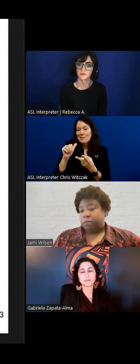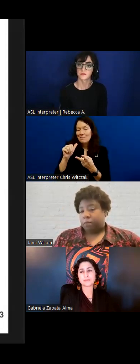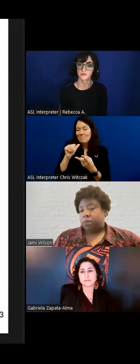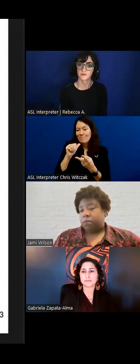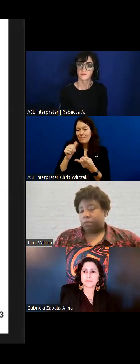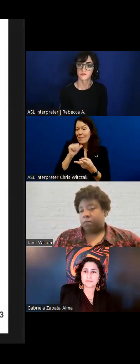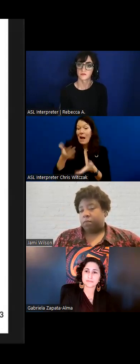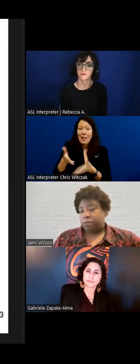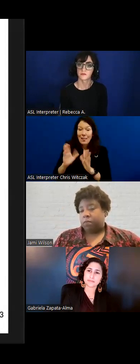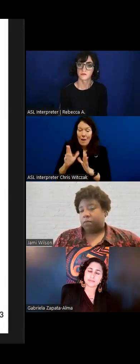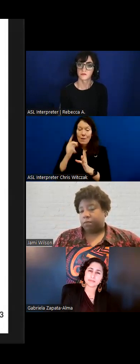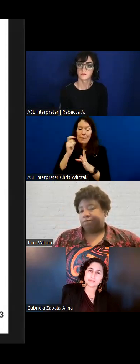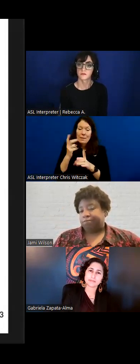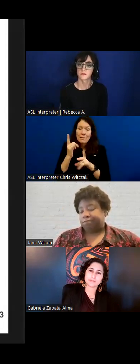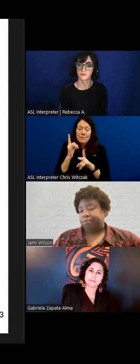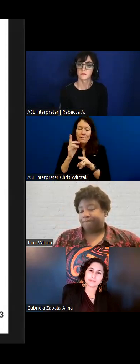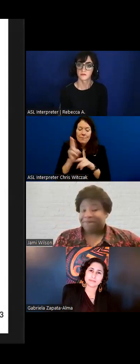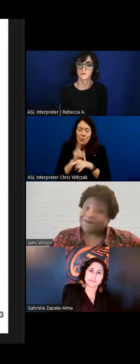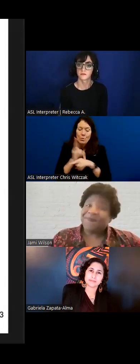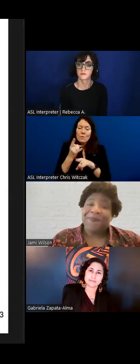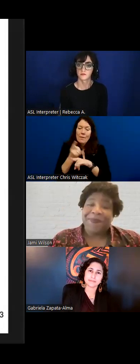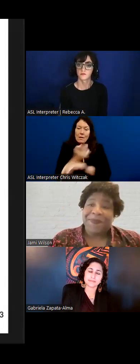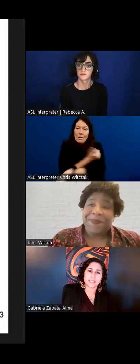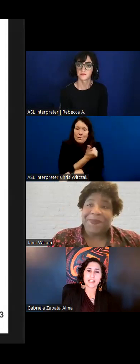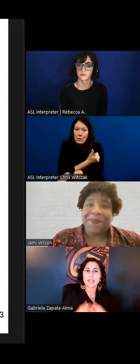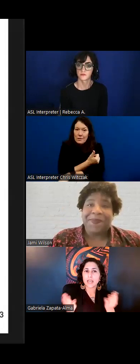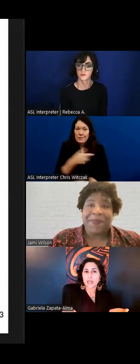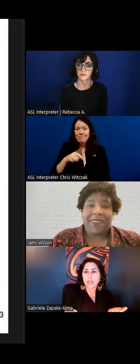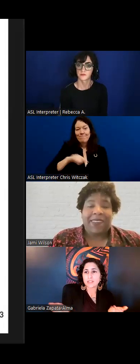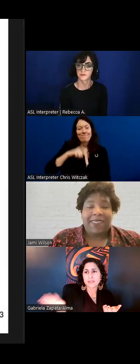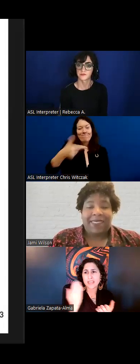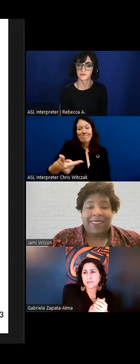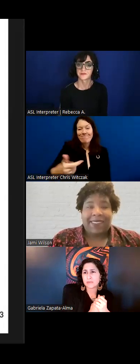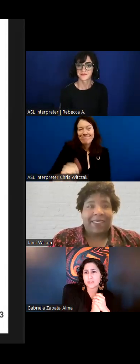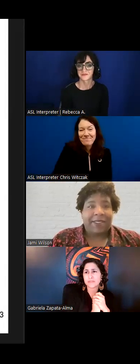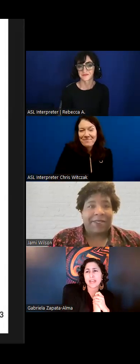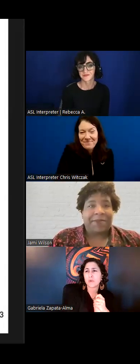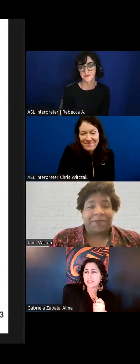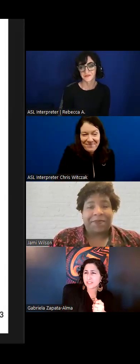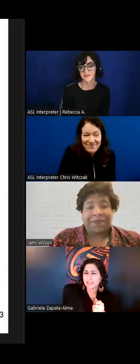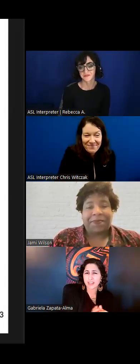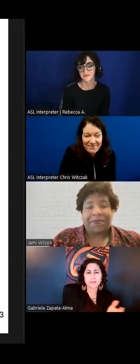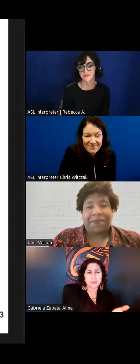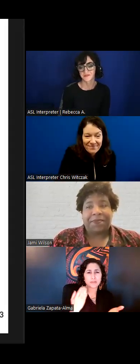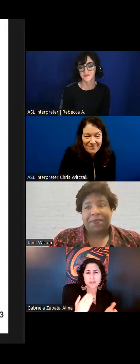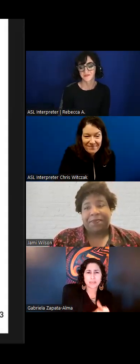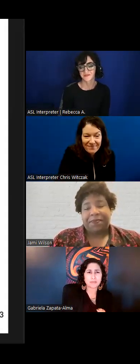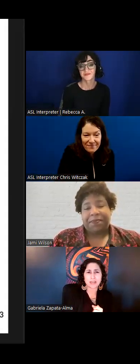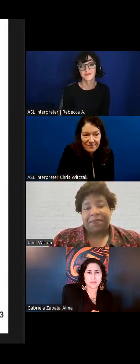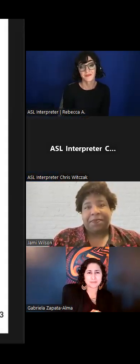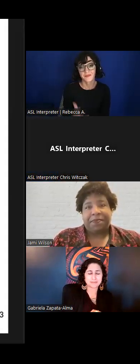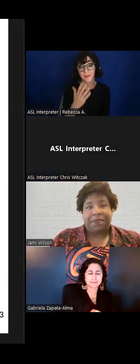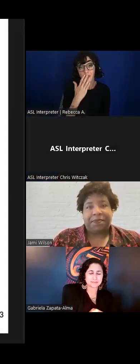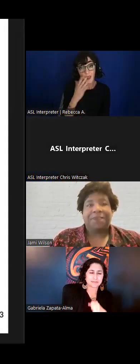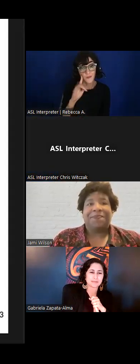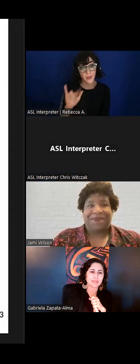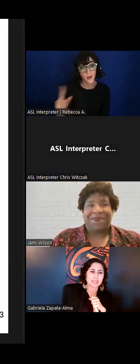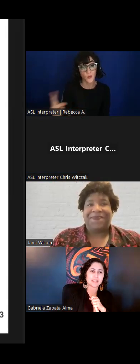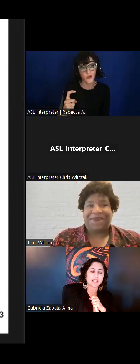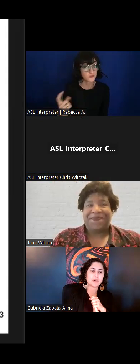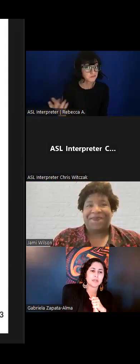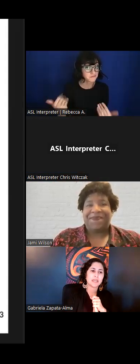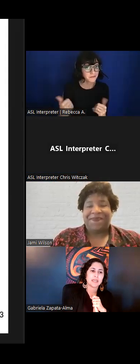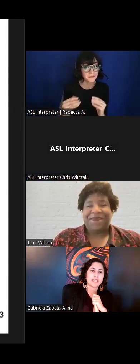so thank you so much for that question and feel free to keep them coming so thinking